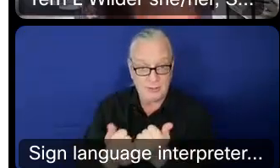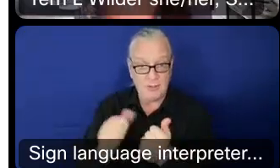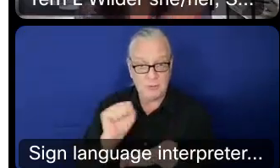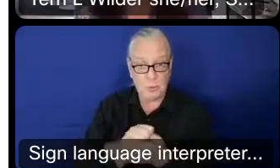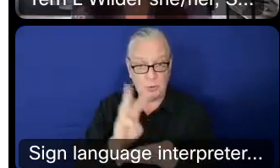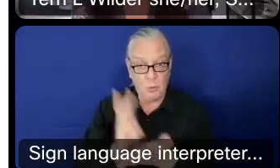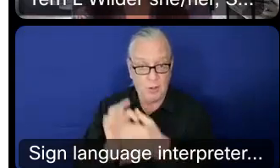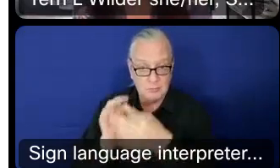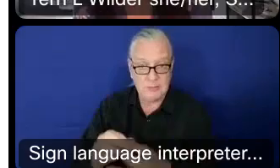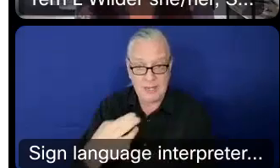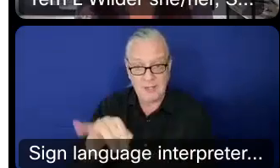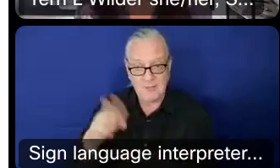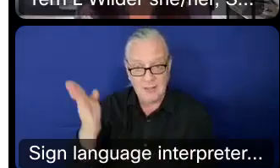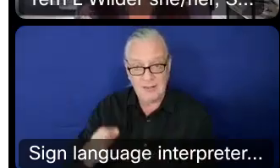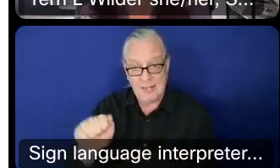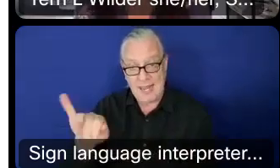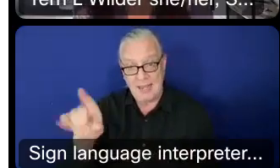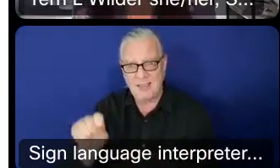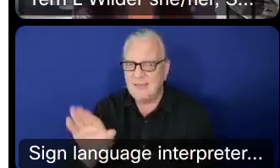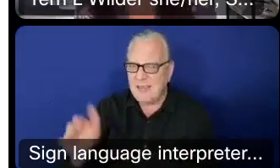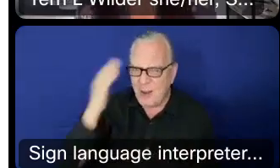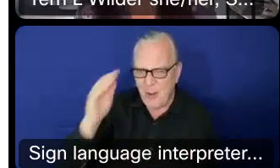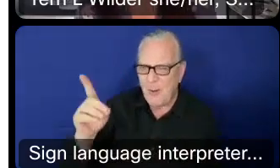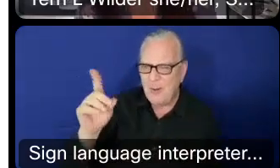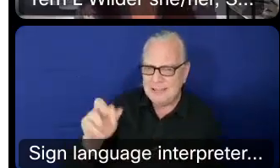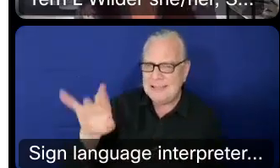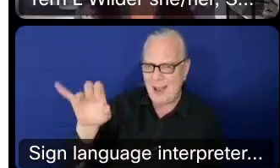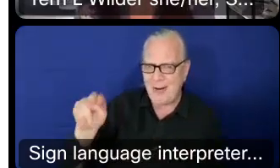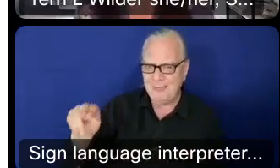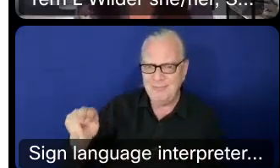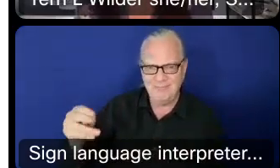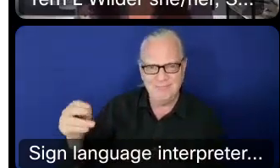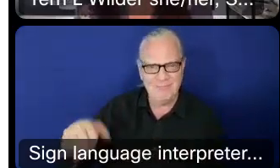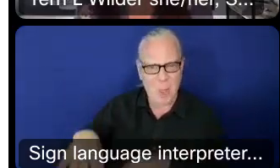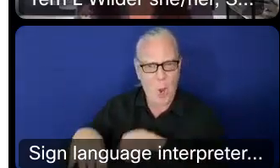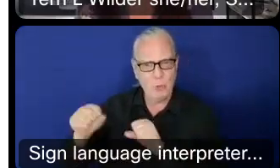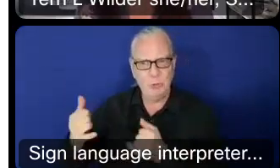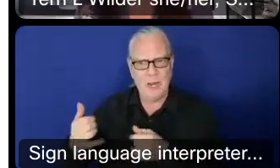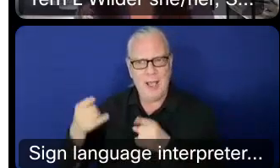which Darin is heavily involved in. They actually have a